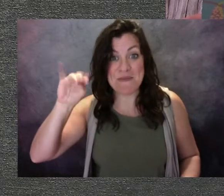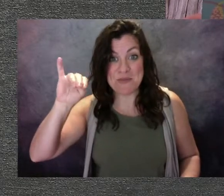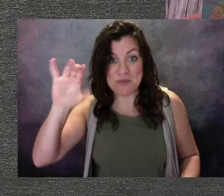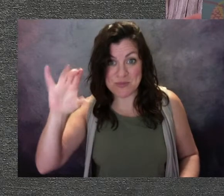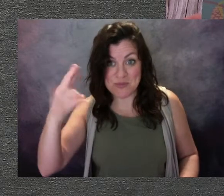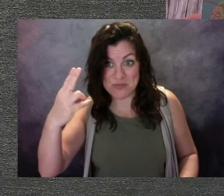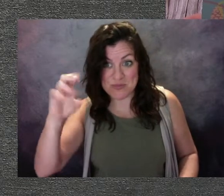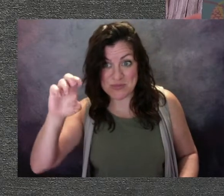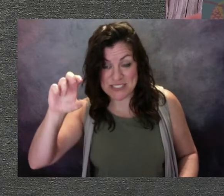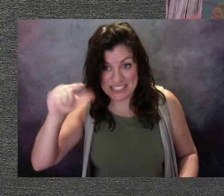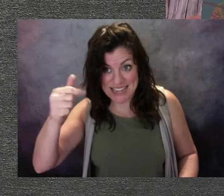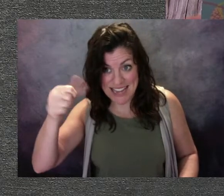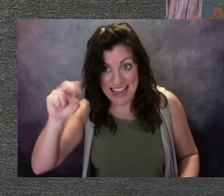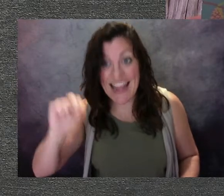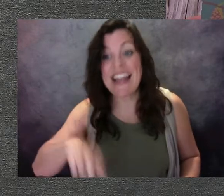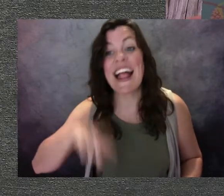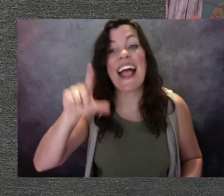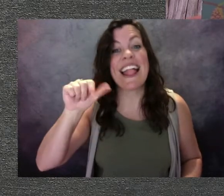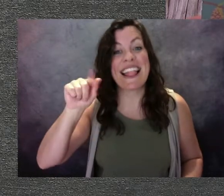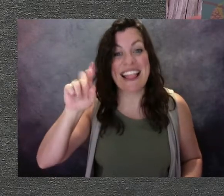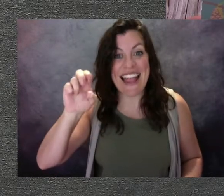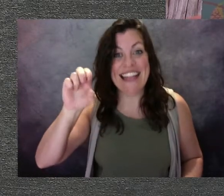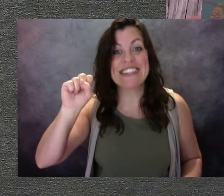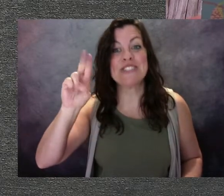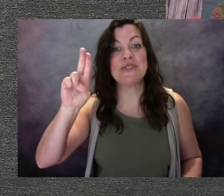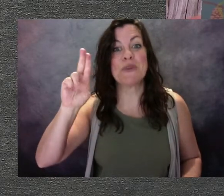and Lake superior, the largest of the five great lakes.